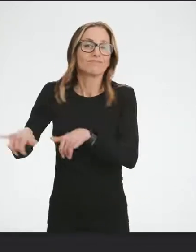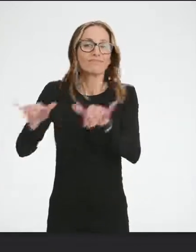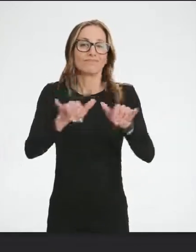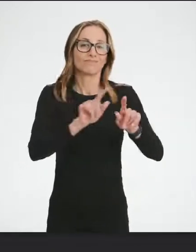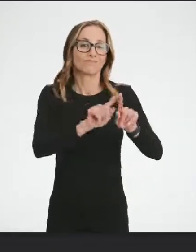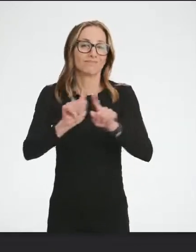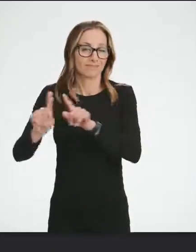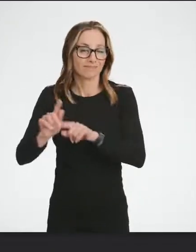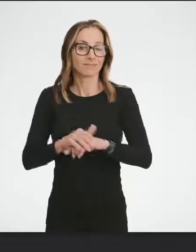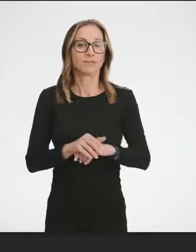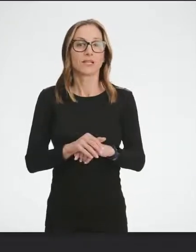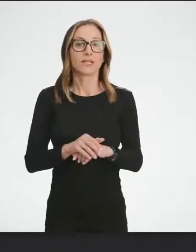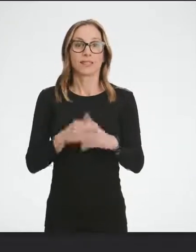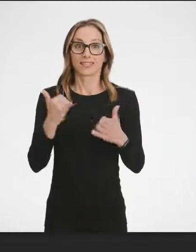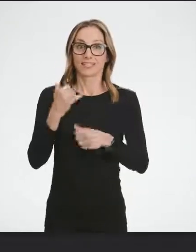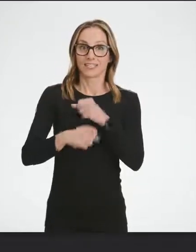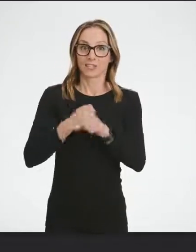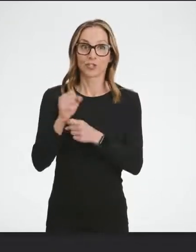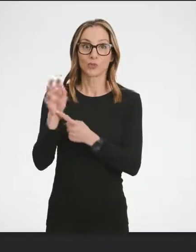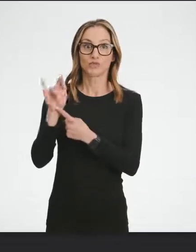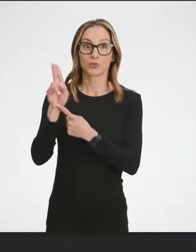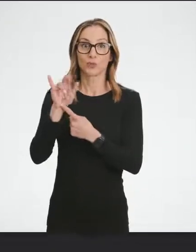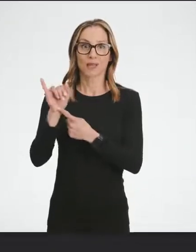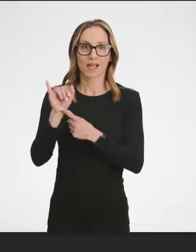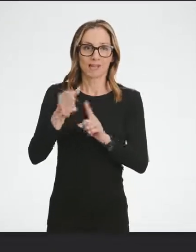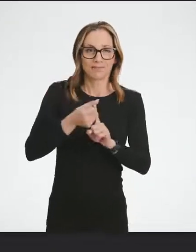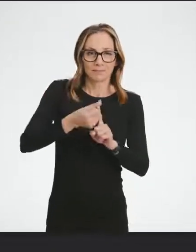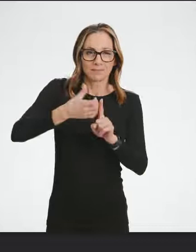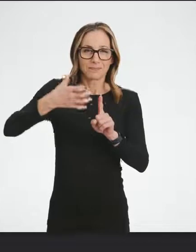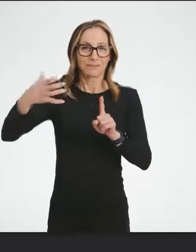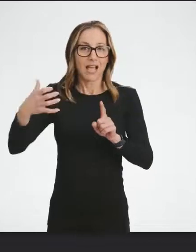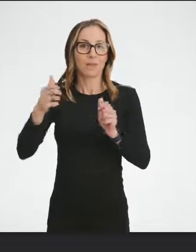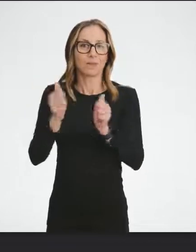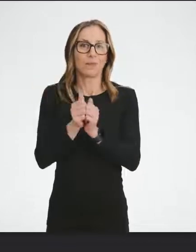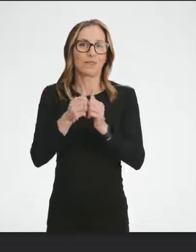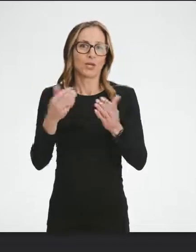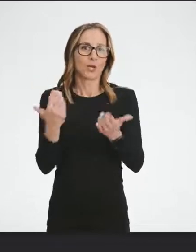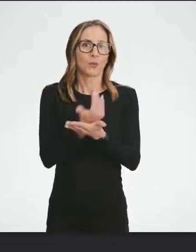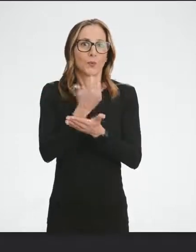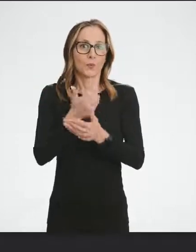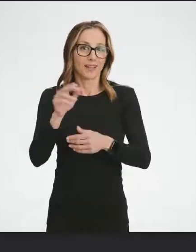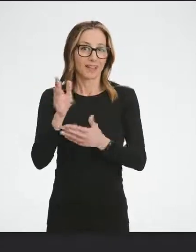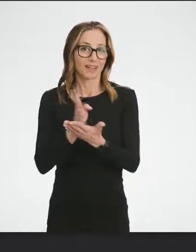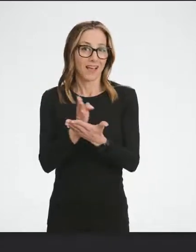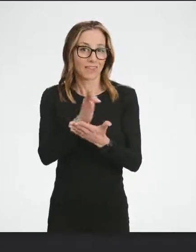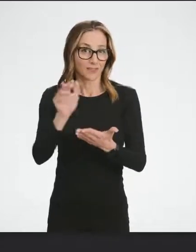And this year, SwiftUI is expanding that support with an all-new navigation API.